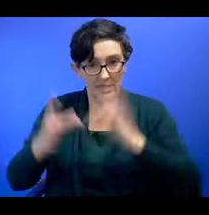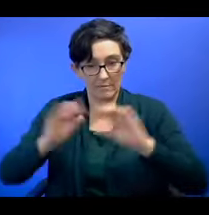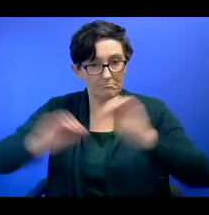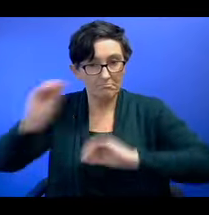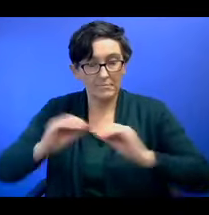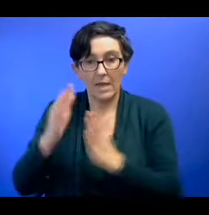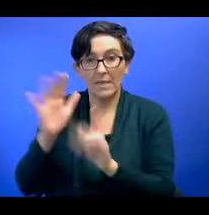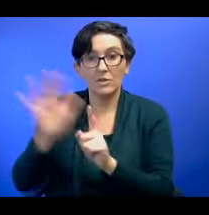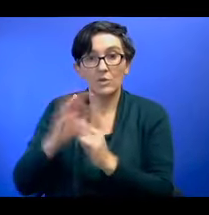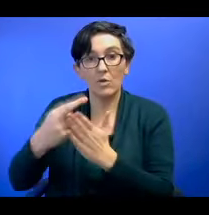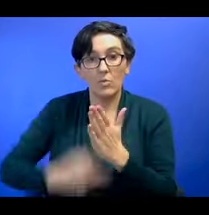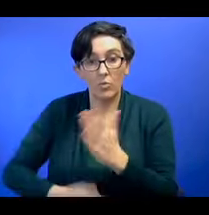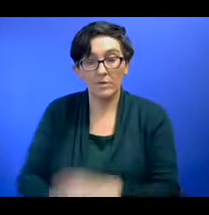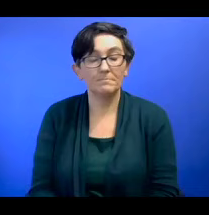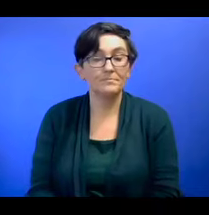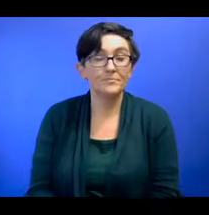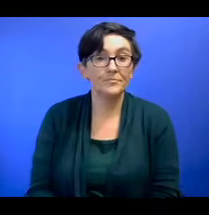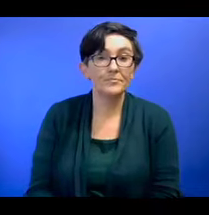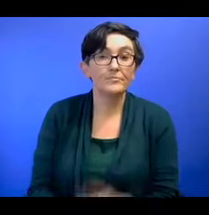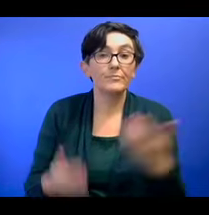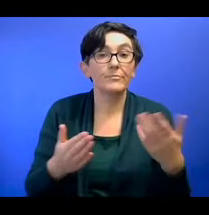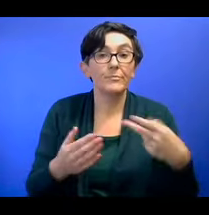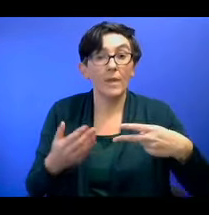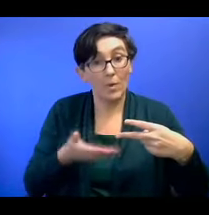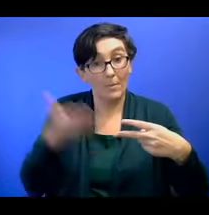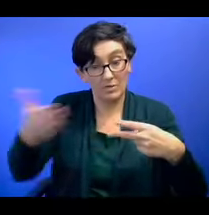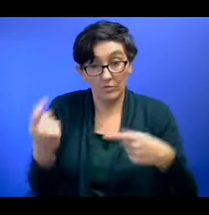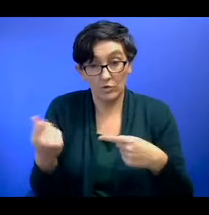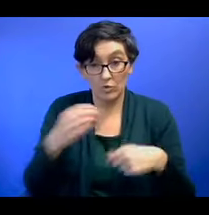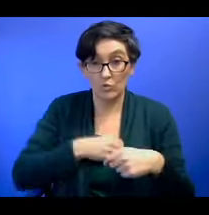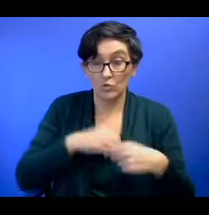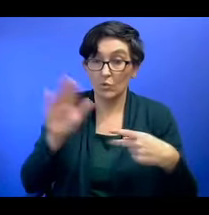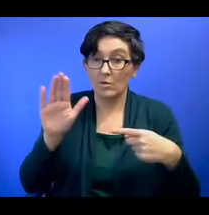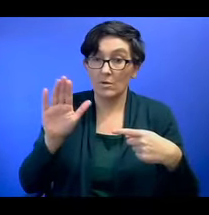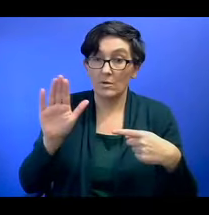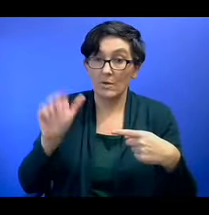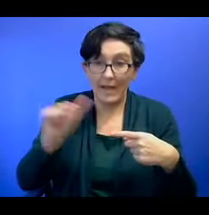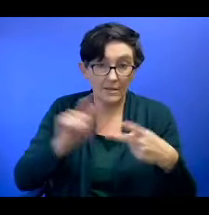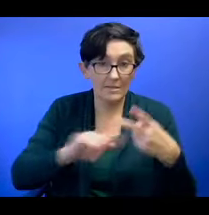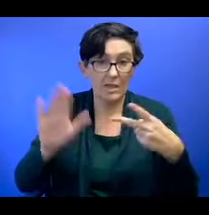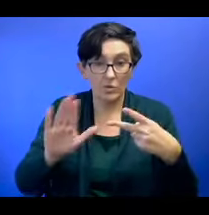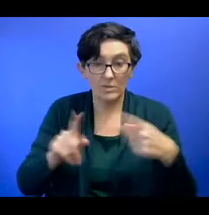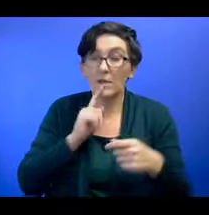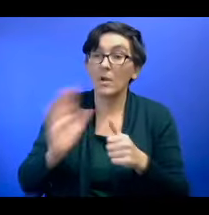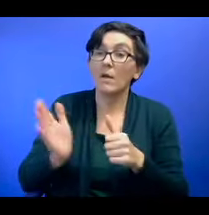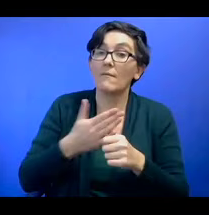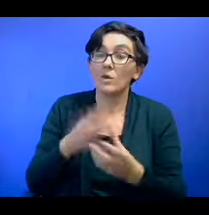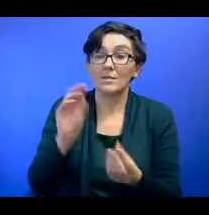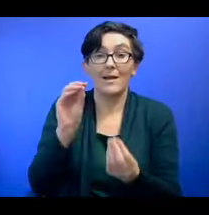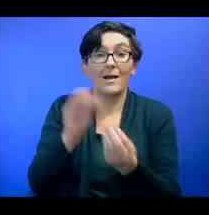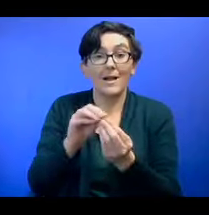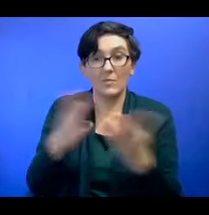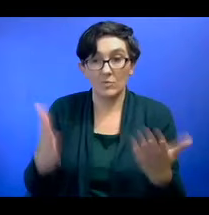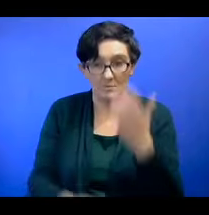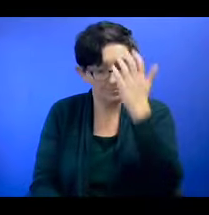Before I hand over to Lucy and Alice, a couple of comments I would like to make.